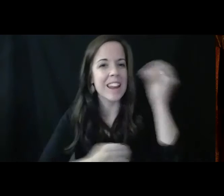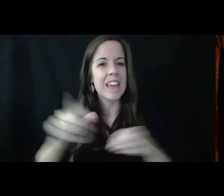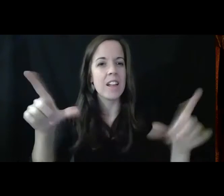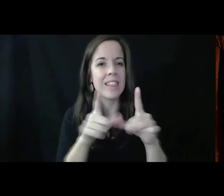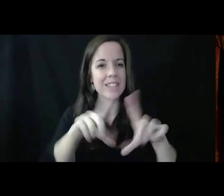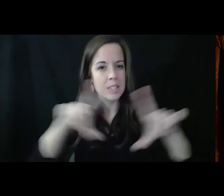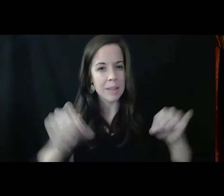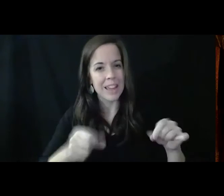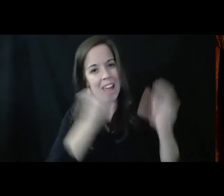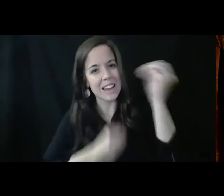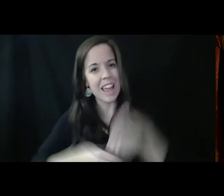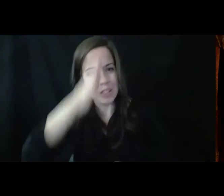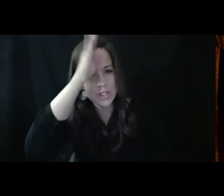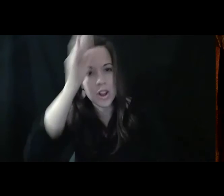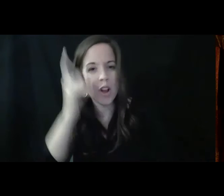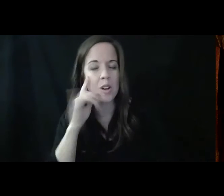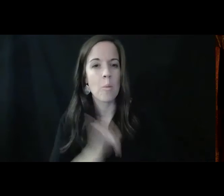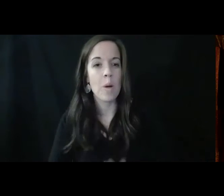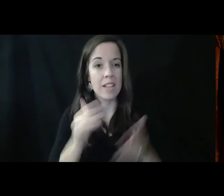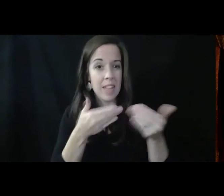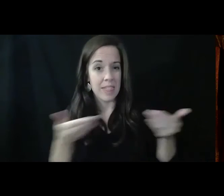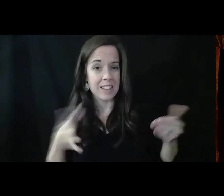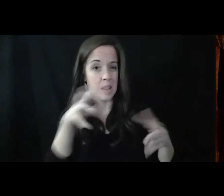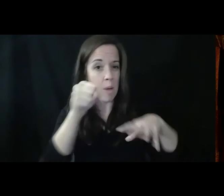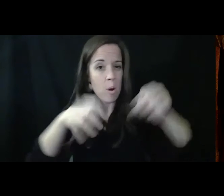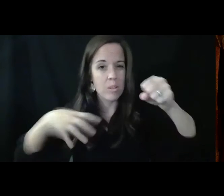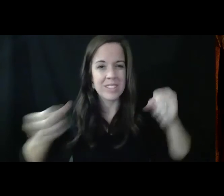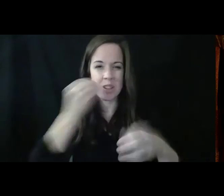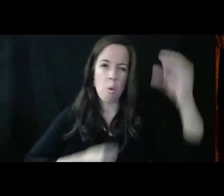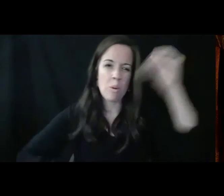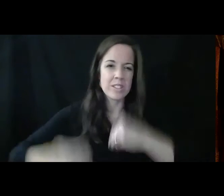shark // well the fins it poached anyway // it gorges like a gorge // the river flowing like a